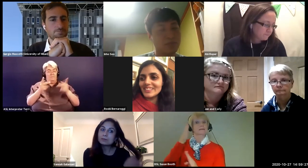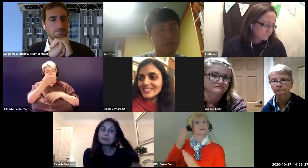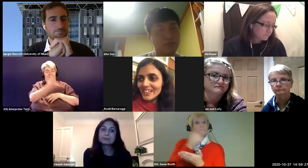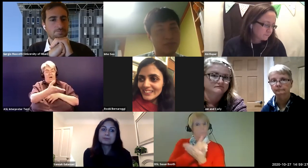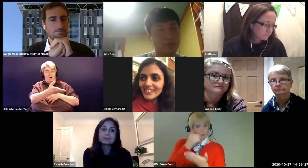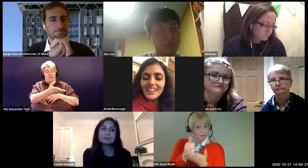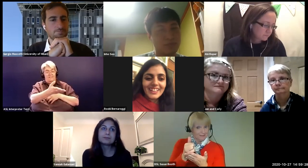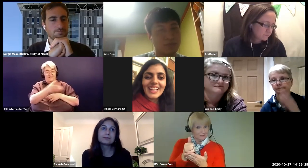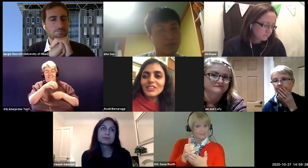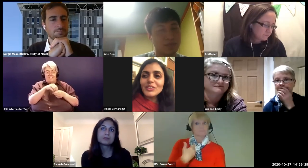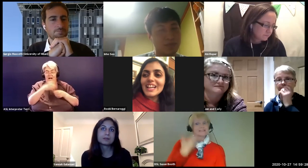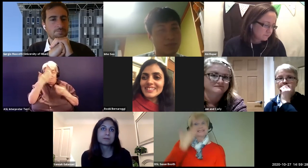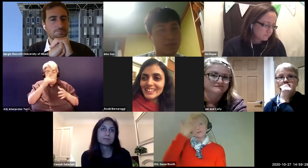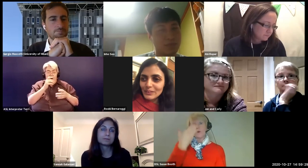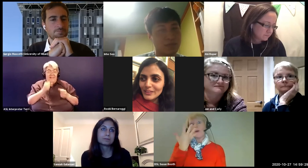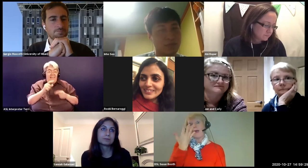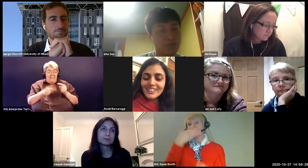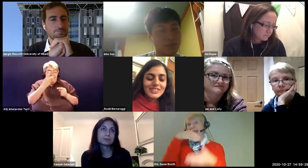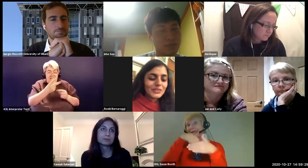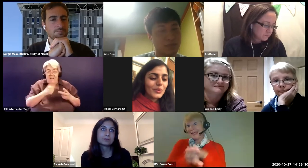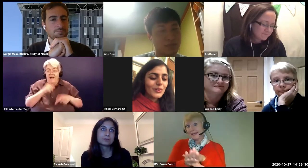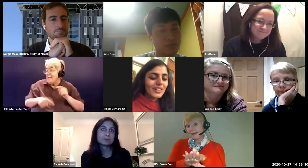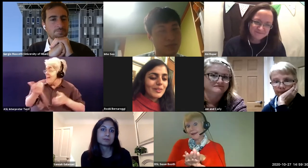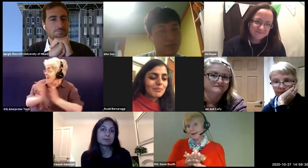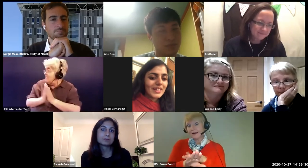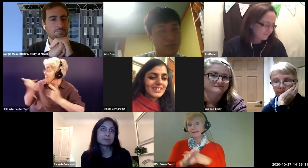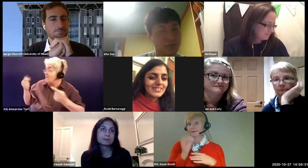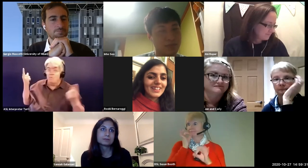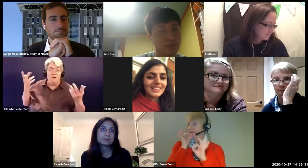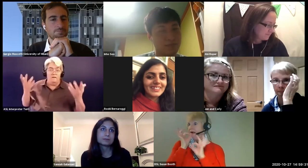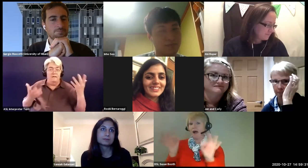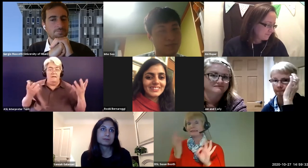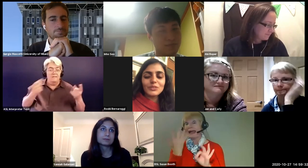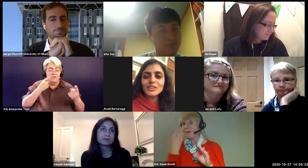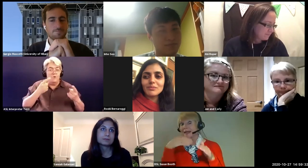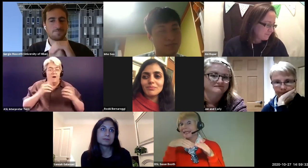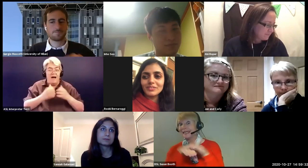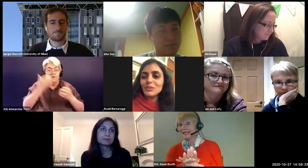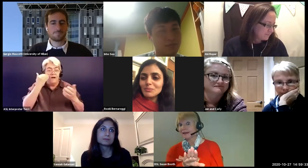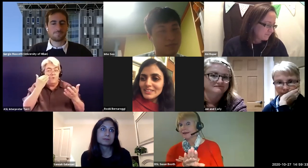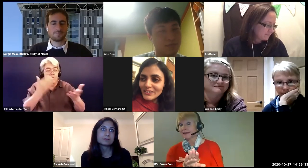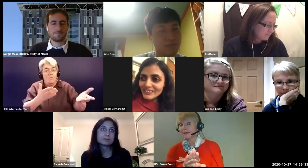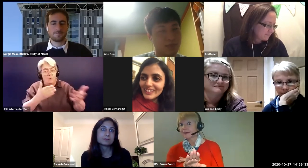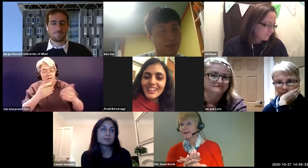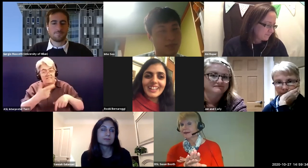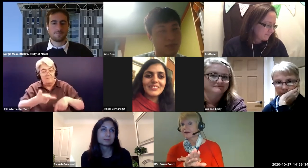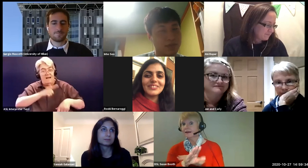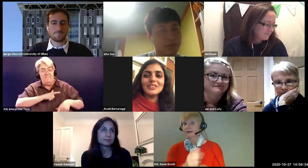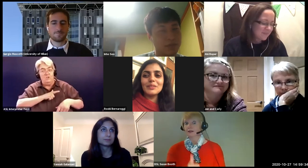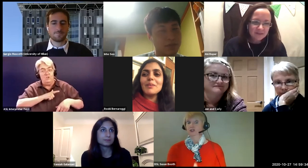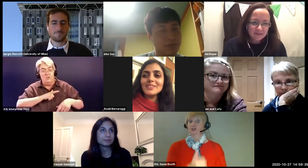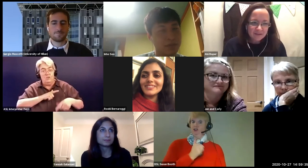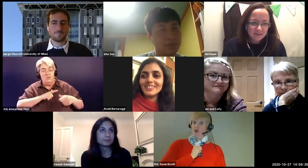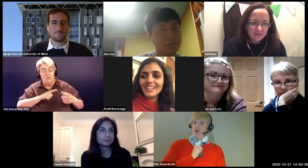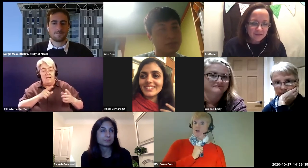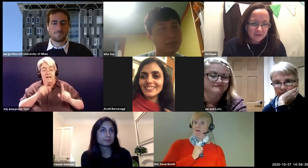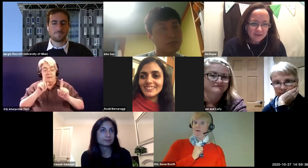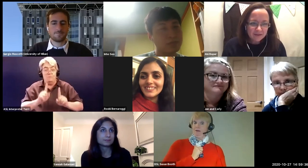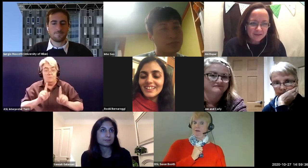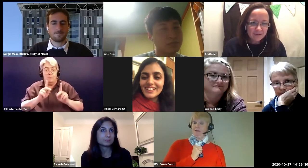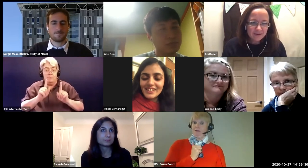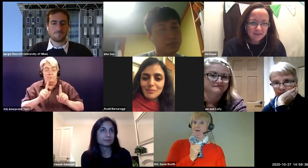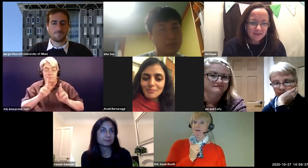inside and I couldn't ask anyone so um as like it was it was my turn uh the person like the um